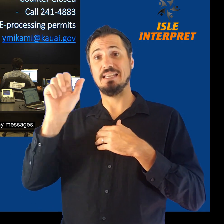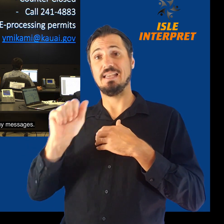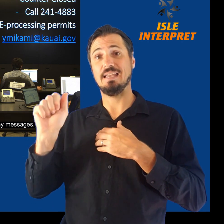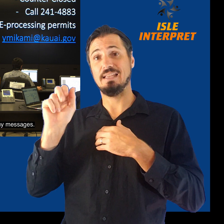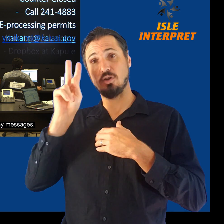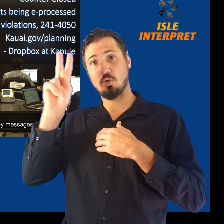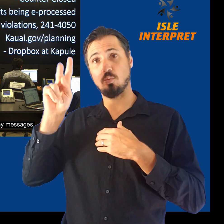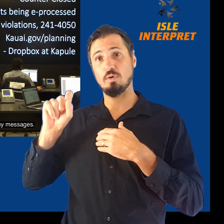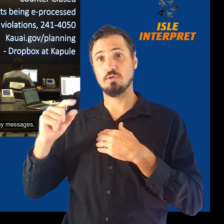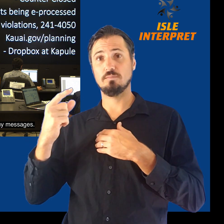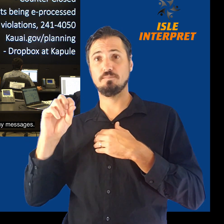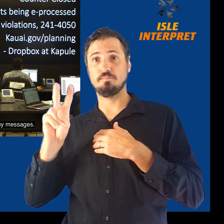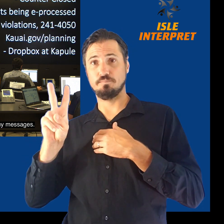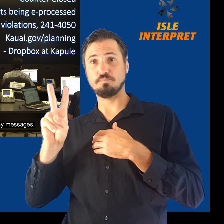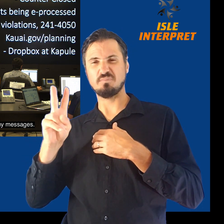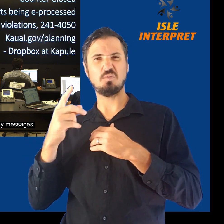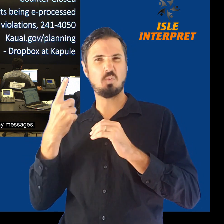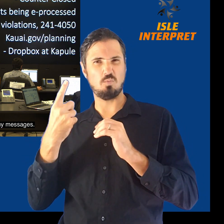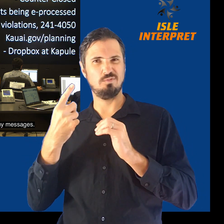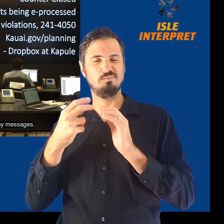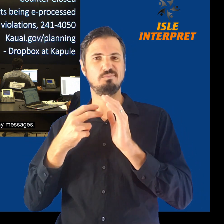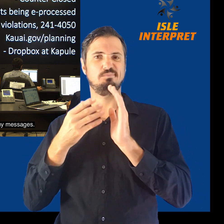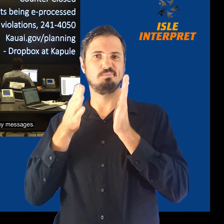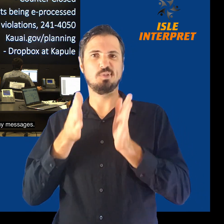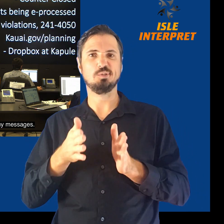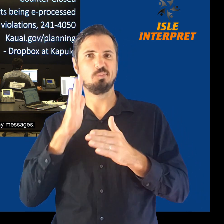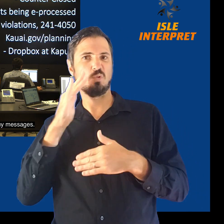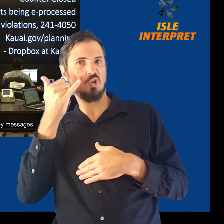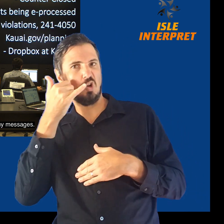A representative from the Department will return any messages.